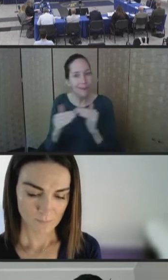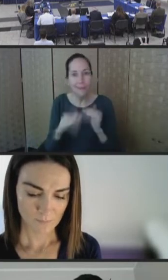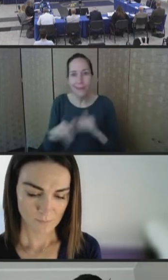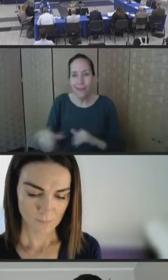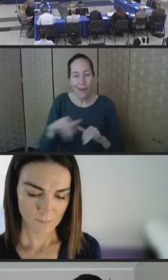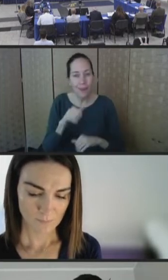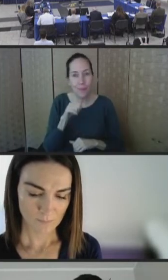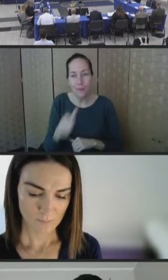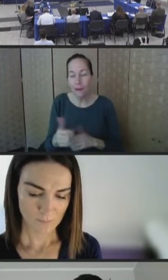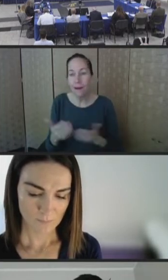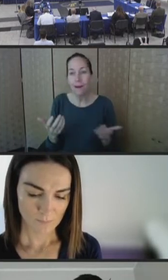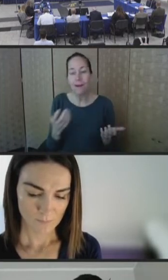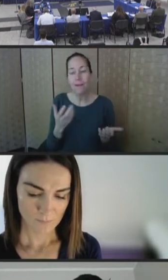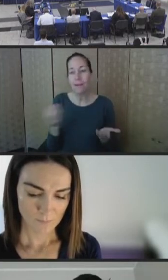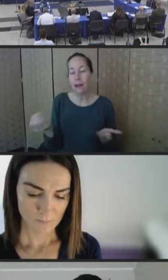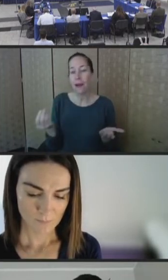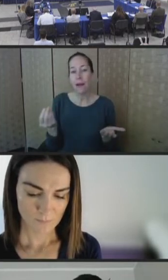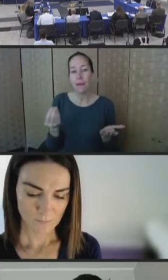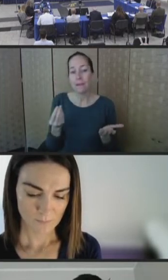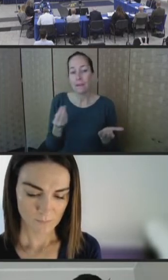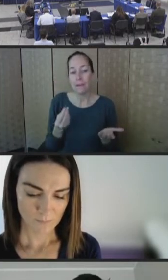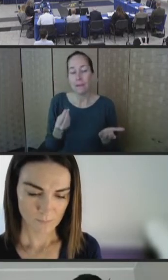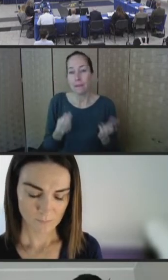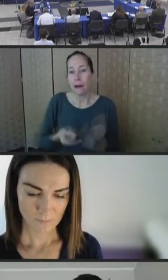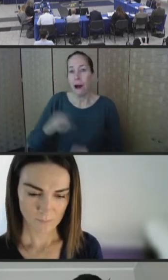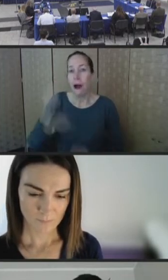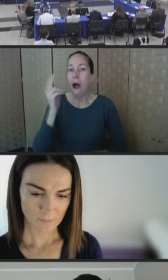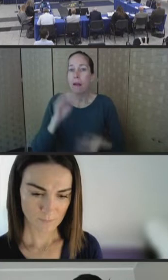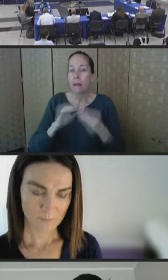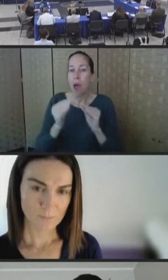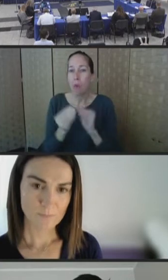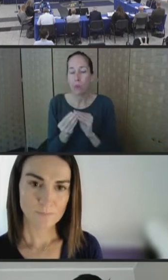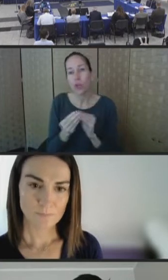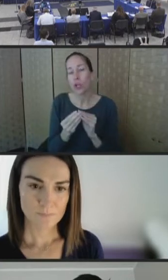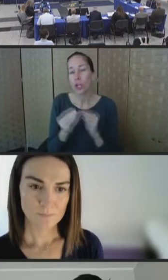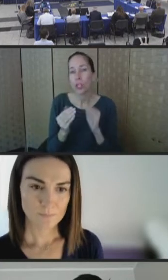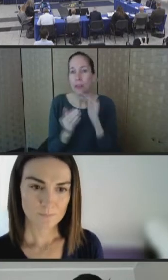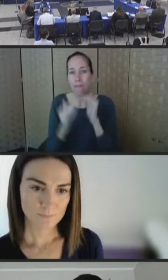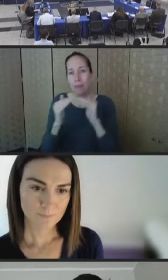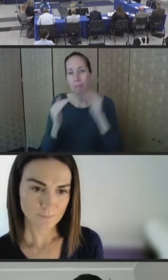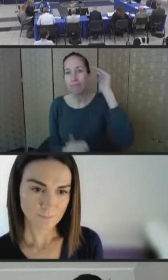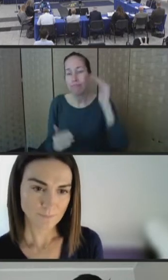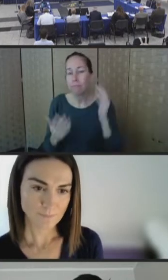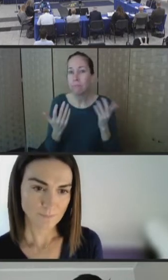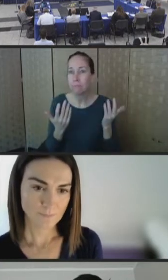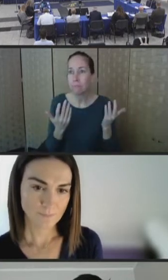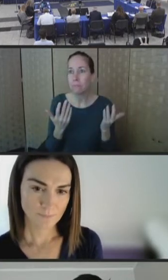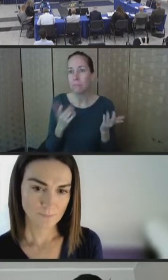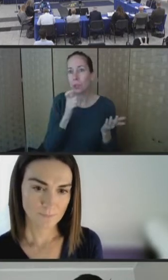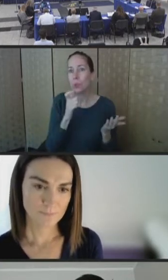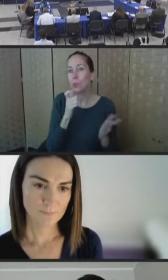of disproportionate mortality that we're seeing across, particularly occupational sectors. I mean,